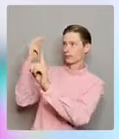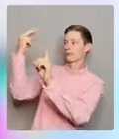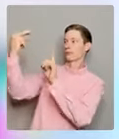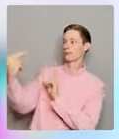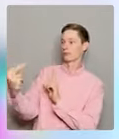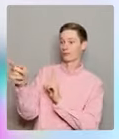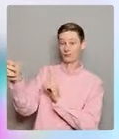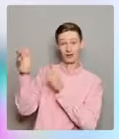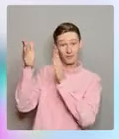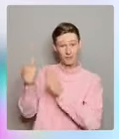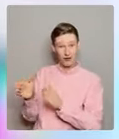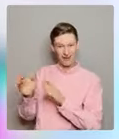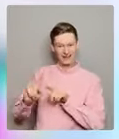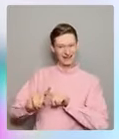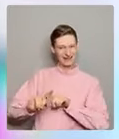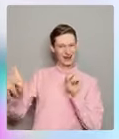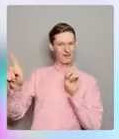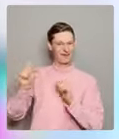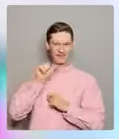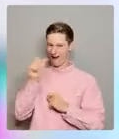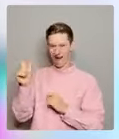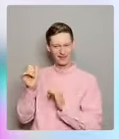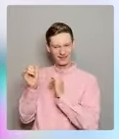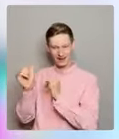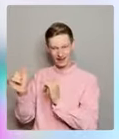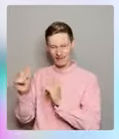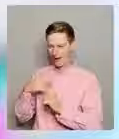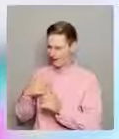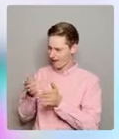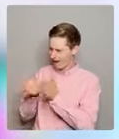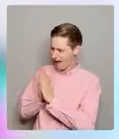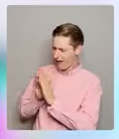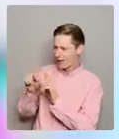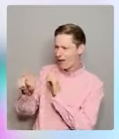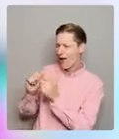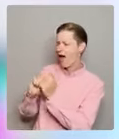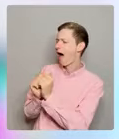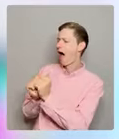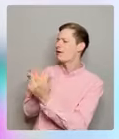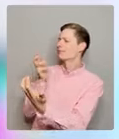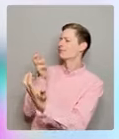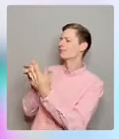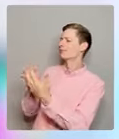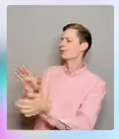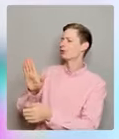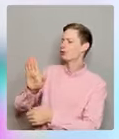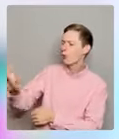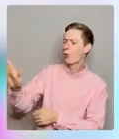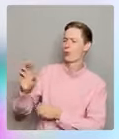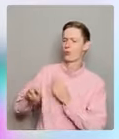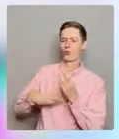And you're asking the right questions about how your design fits their reality. I think in that way, you are taking the first step